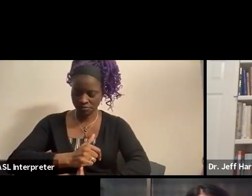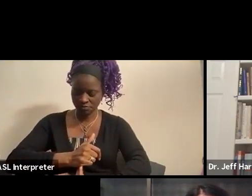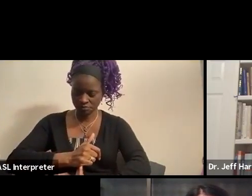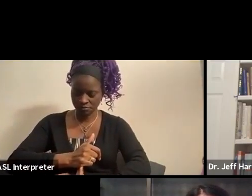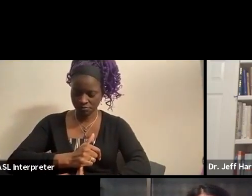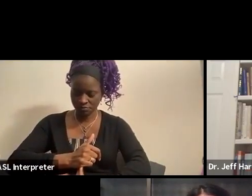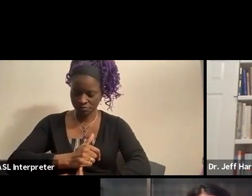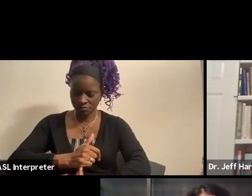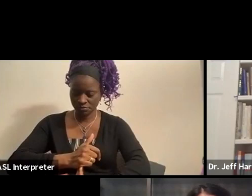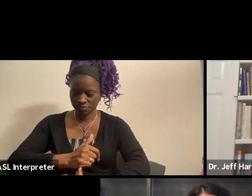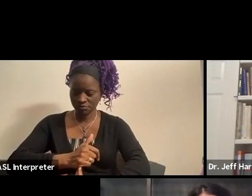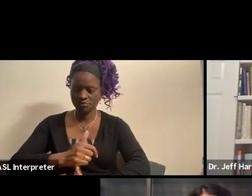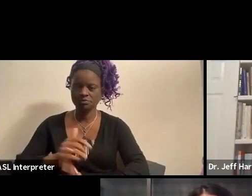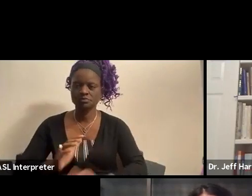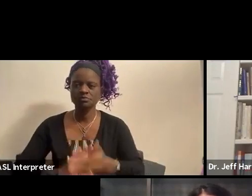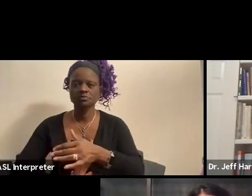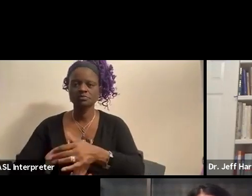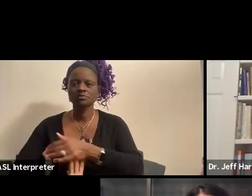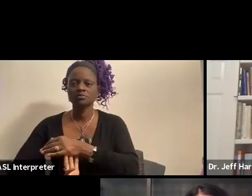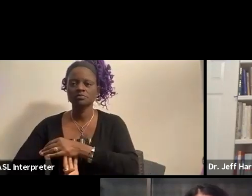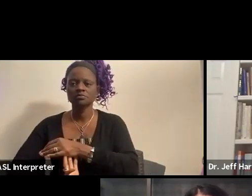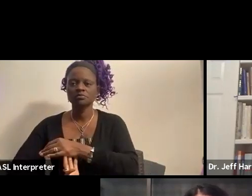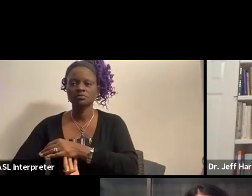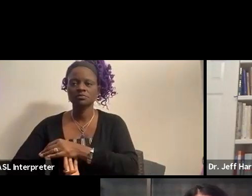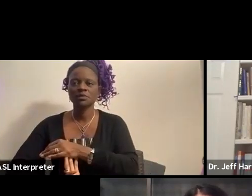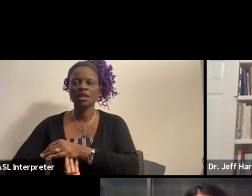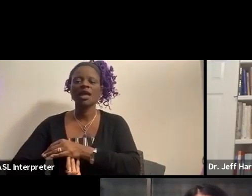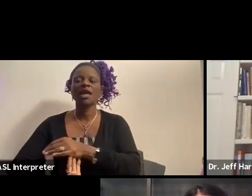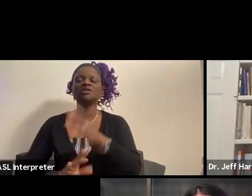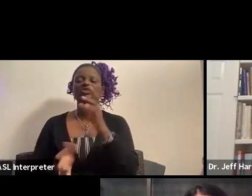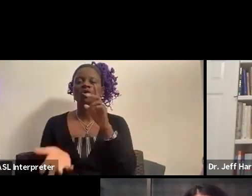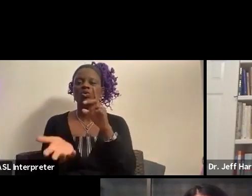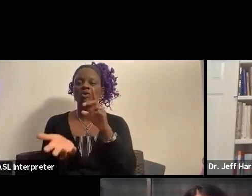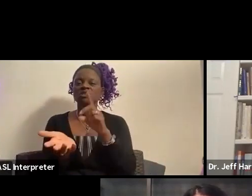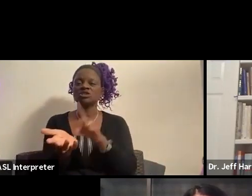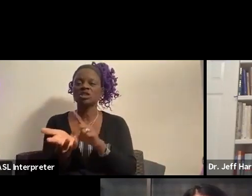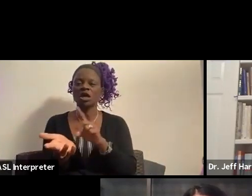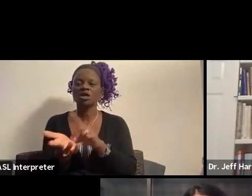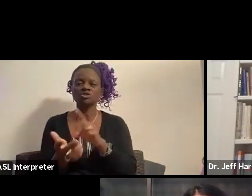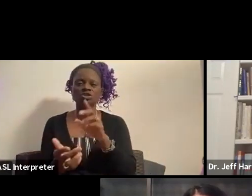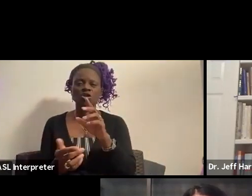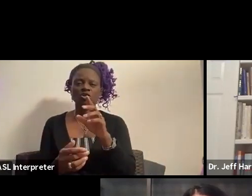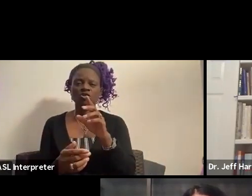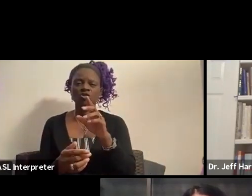doctora Mase and others, I believe you as well, Dr. Shinde, have said you've been hoping for